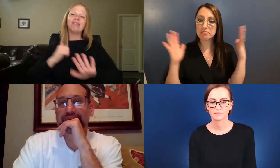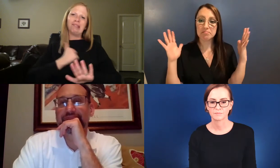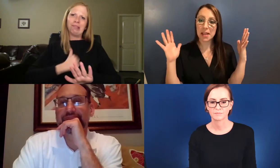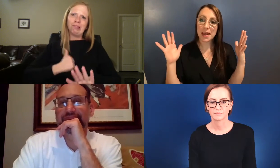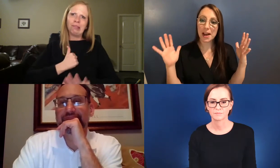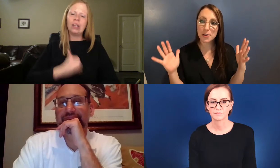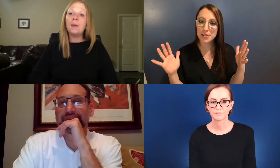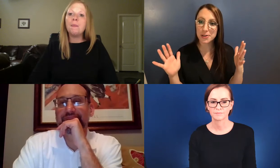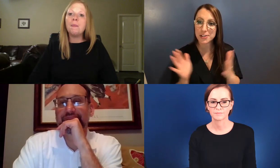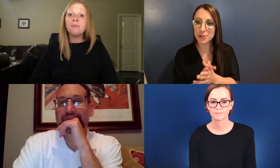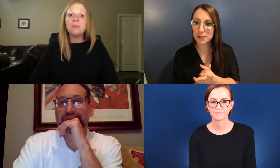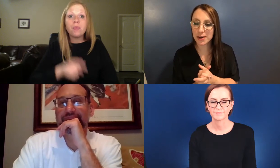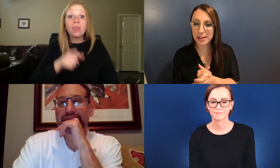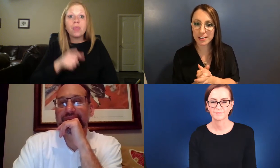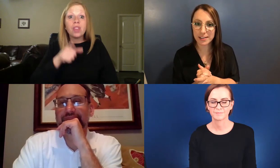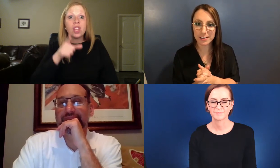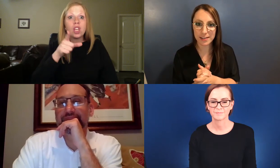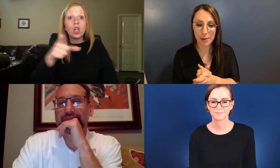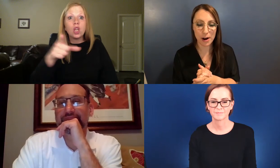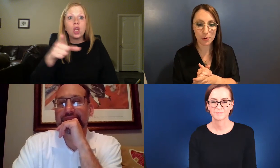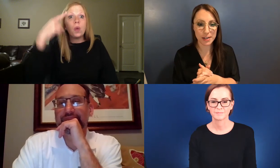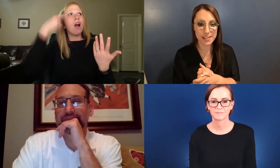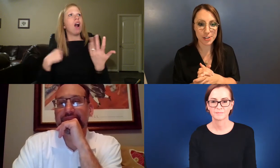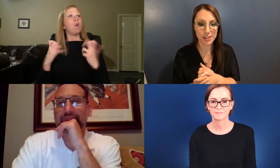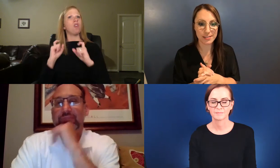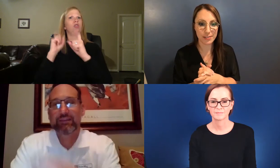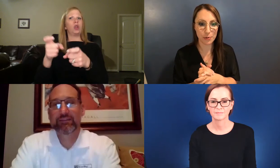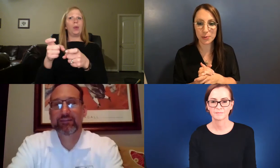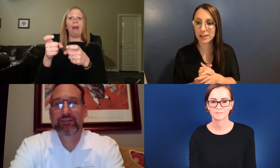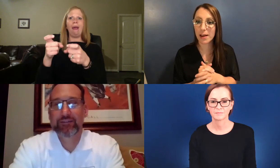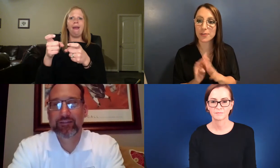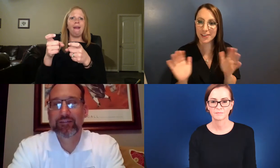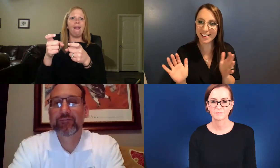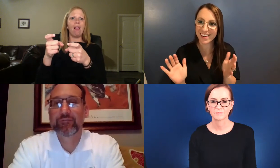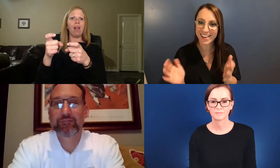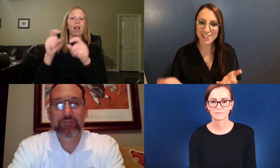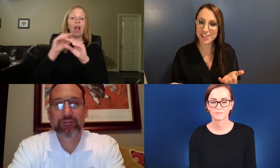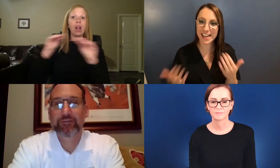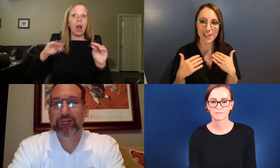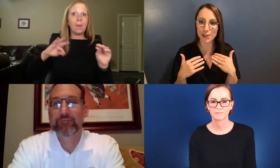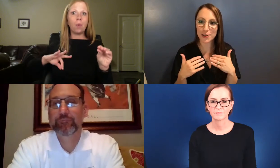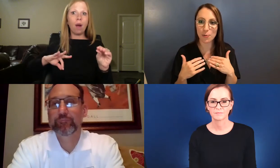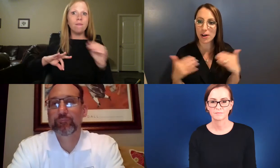Hey, I wanna donate to a nonprofit organization. We would love to take your $1, your $5,